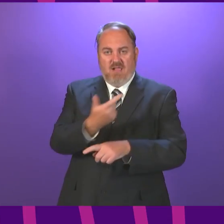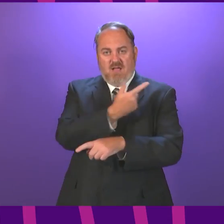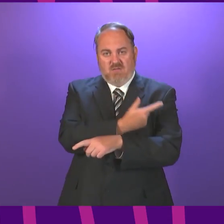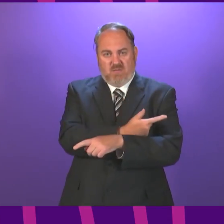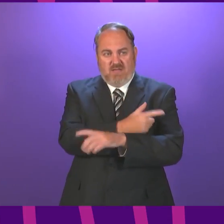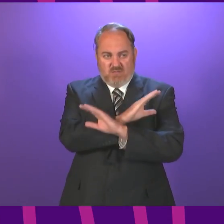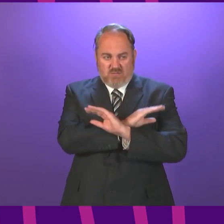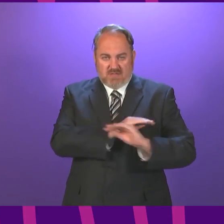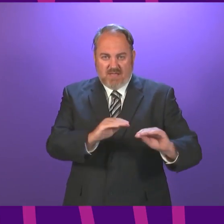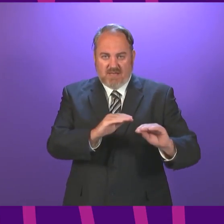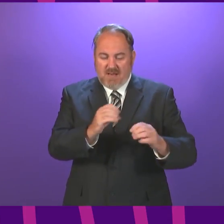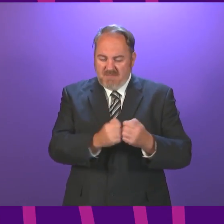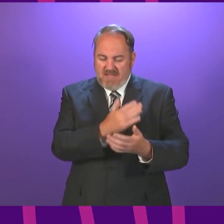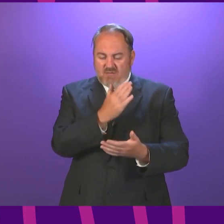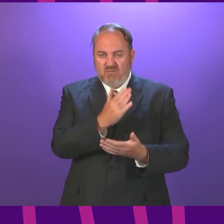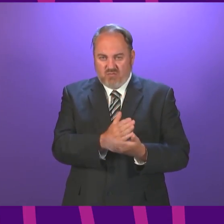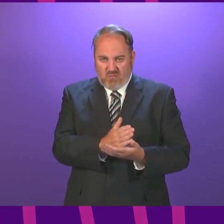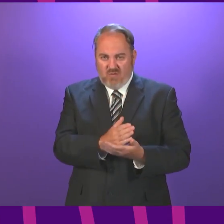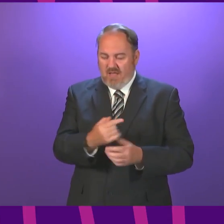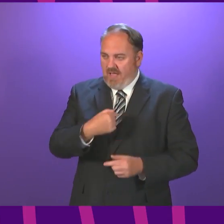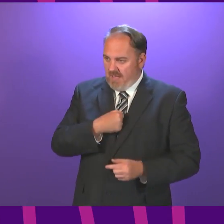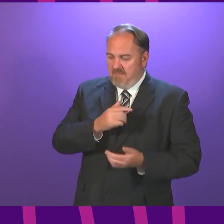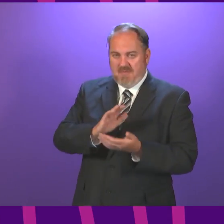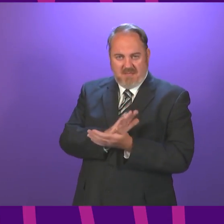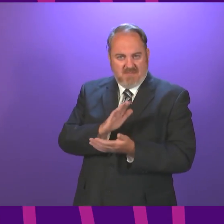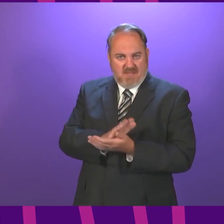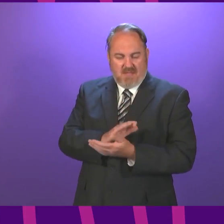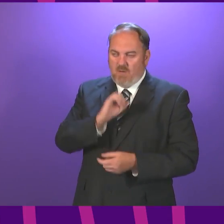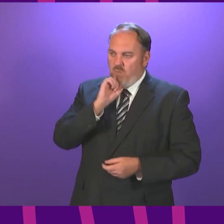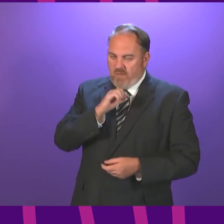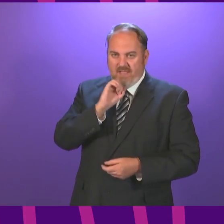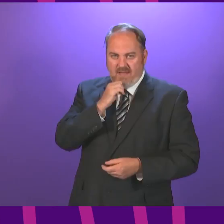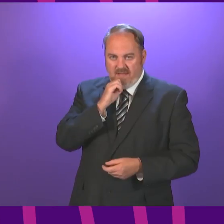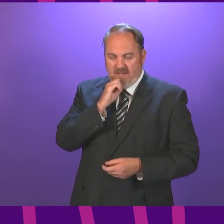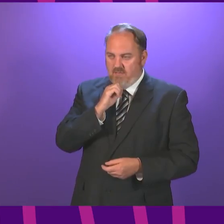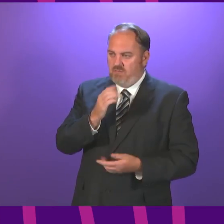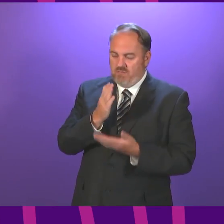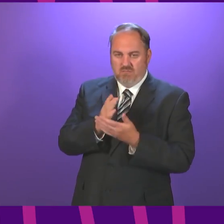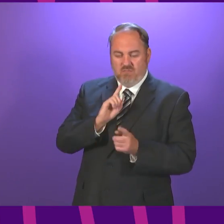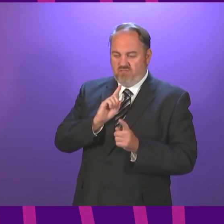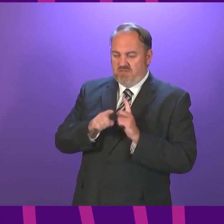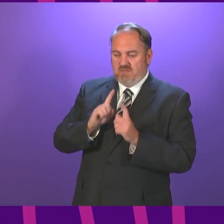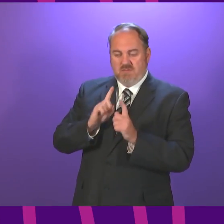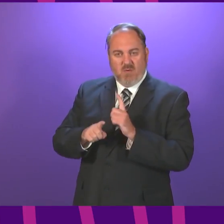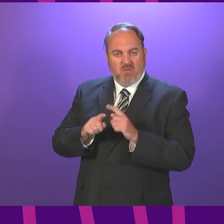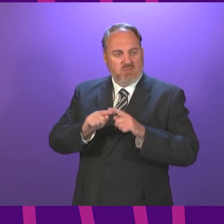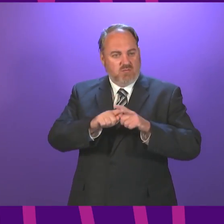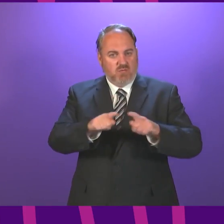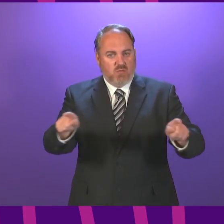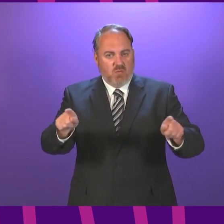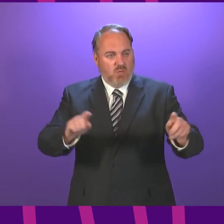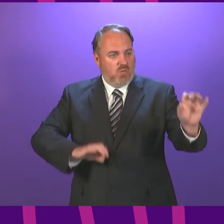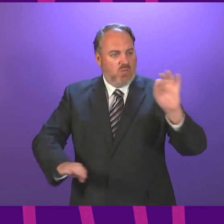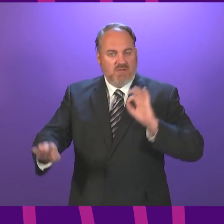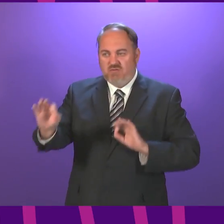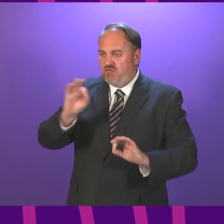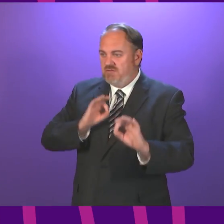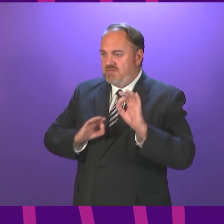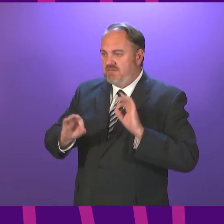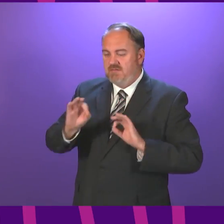that I conveyed my willingness and availability to respond to any parliamentary request. I